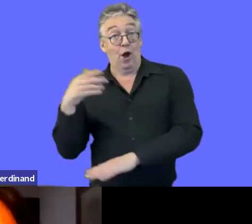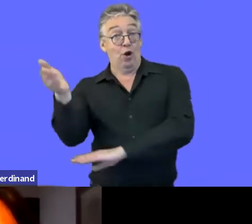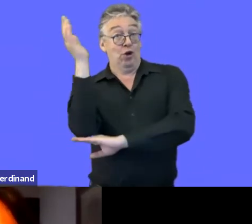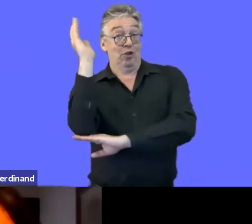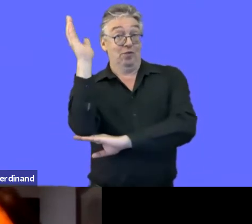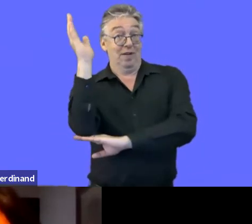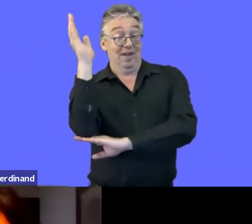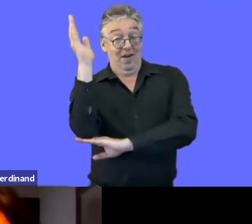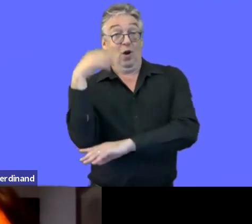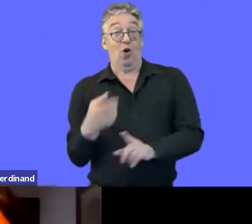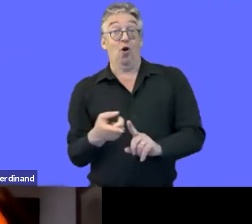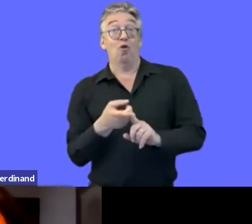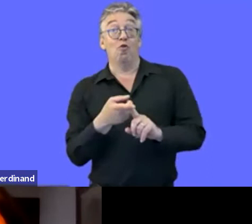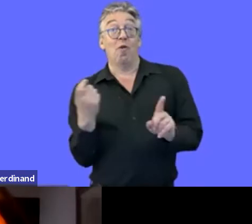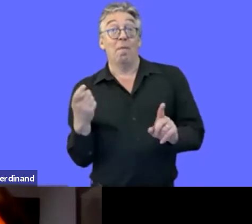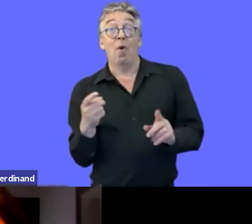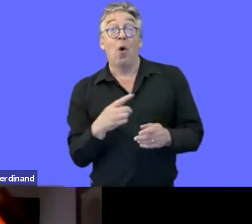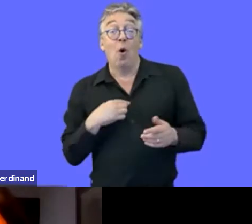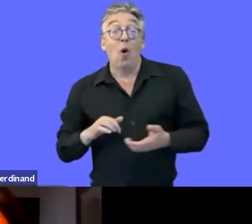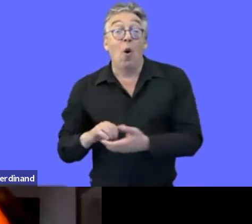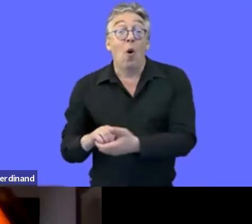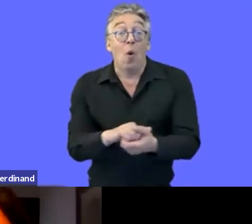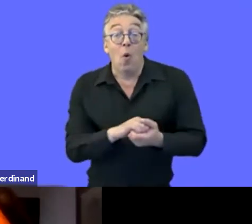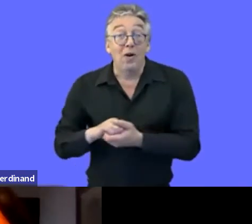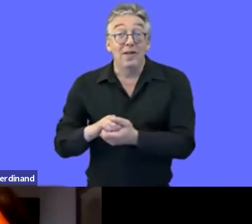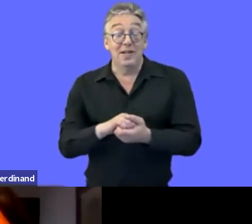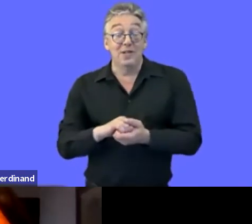from an organization that has worked closely to support NGOs